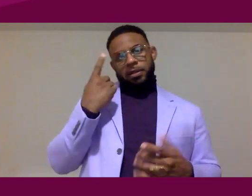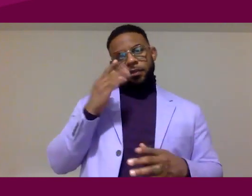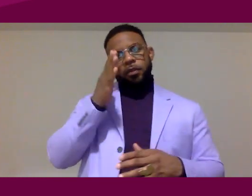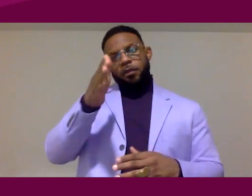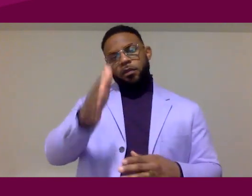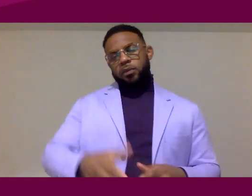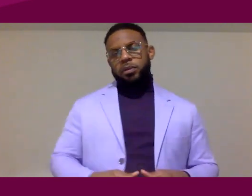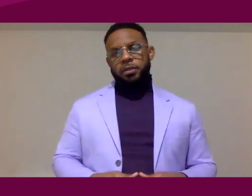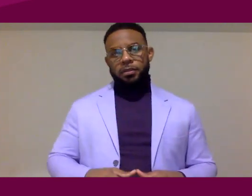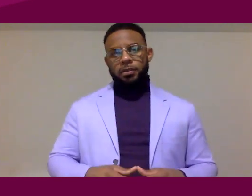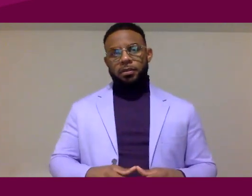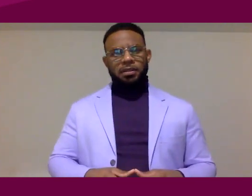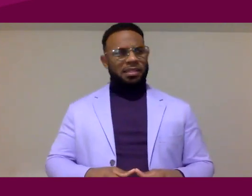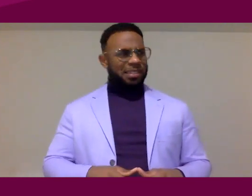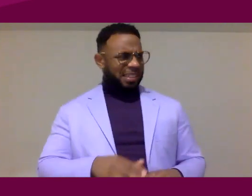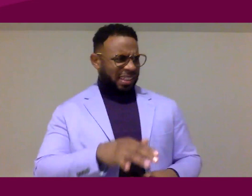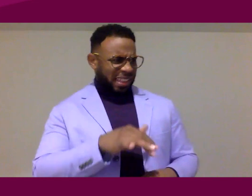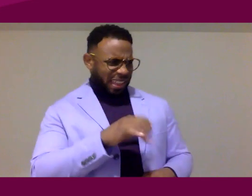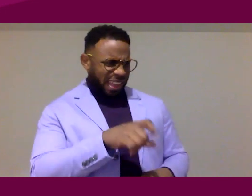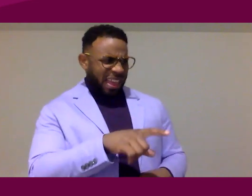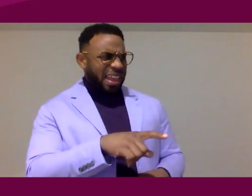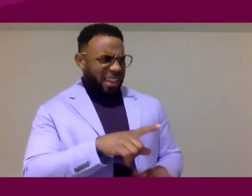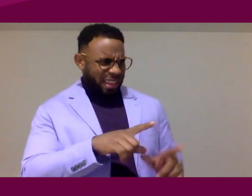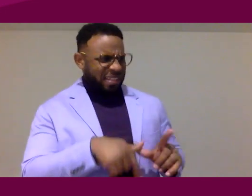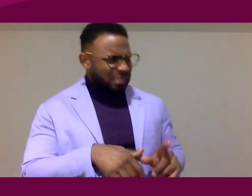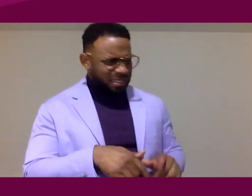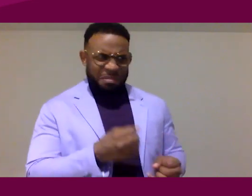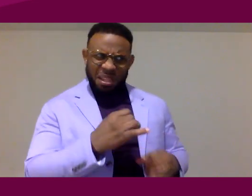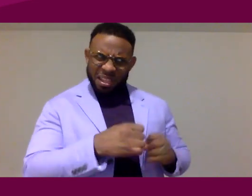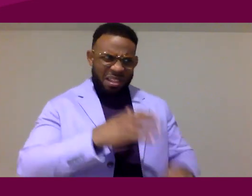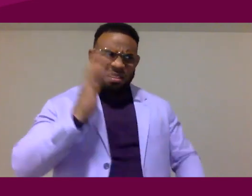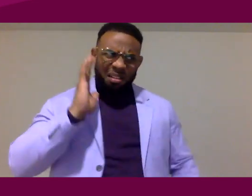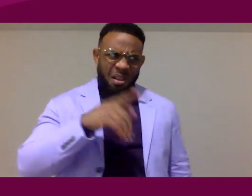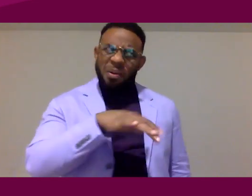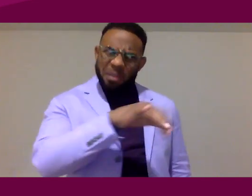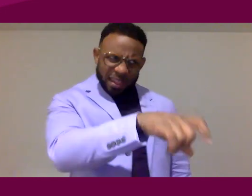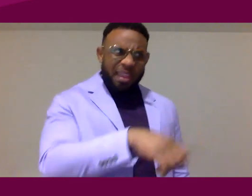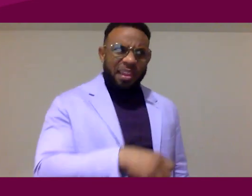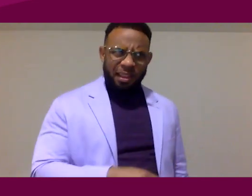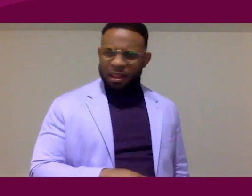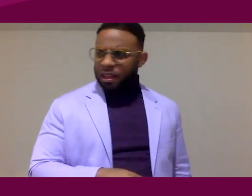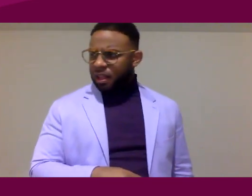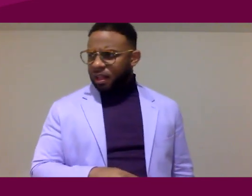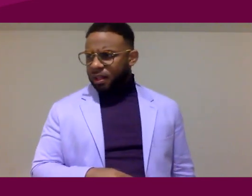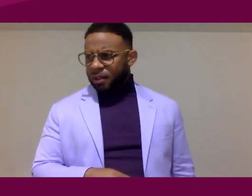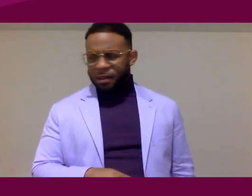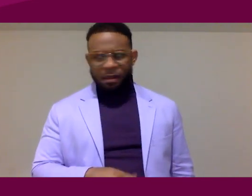Deborah Kaplan: A disservice was done many years ago by deciding